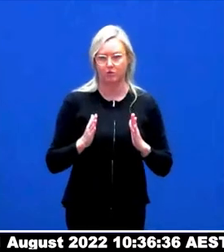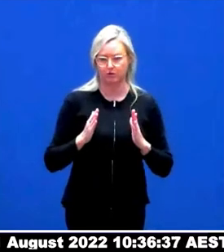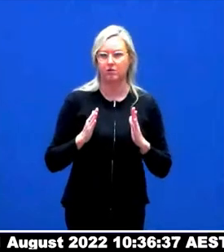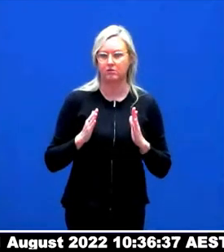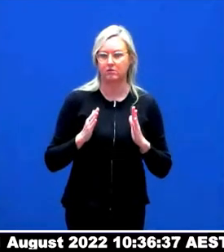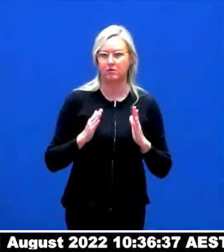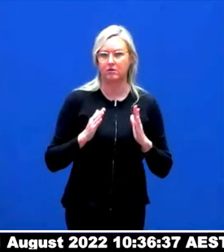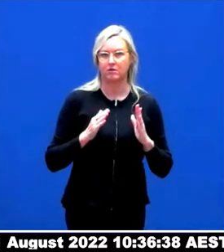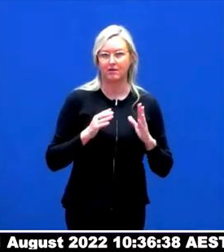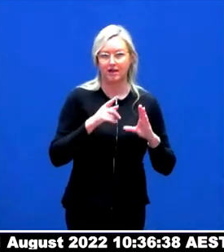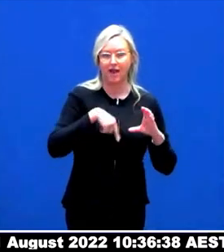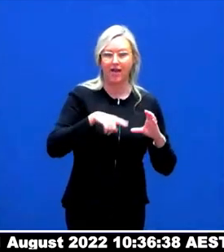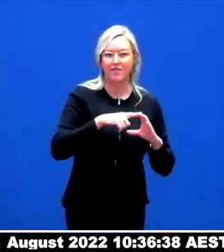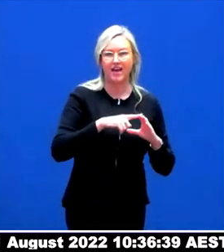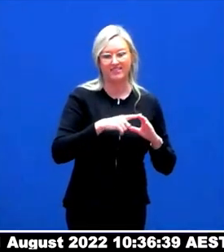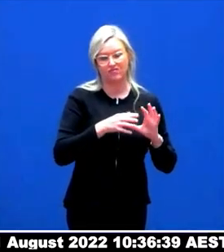related to homelessness and availability of housing.